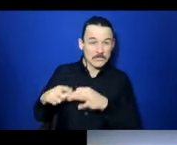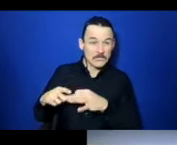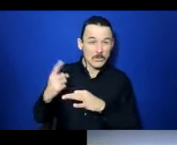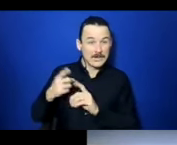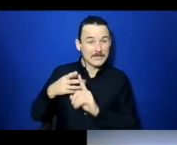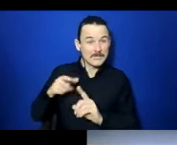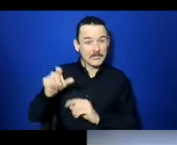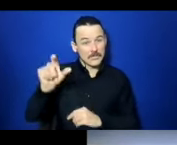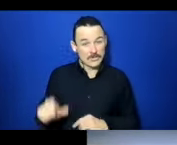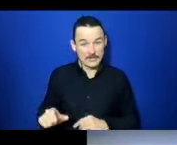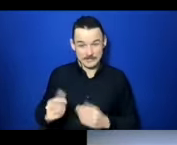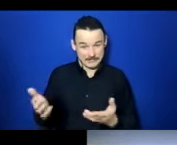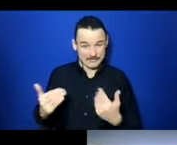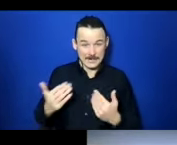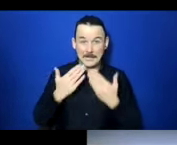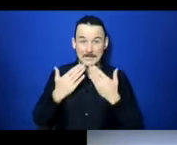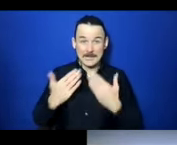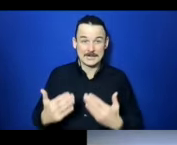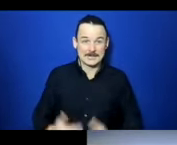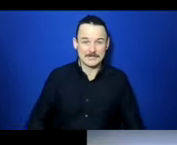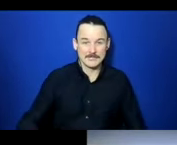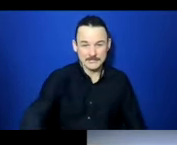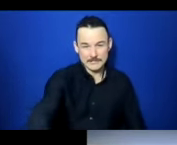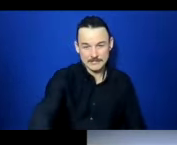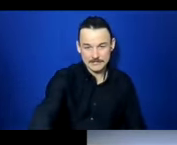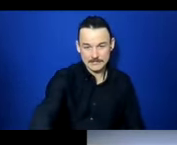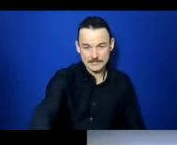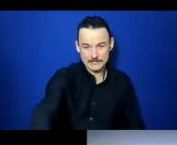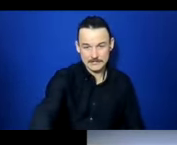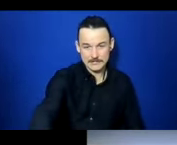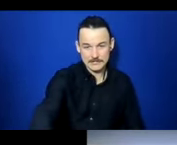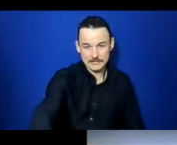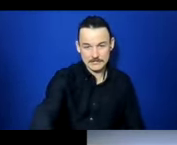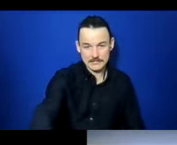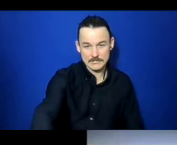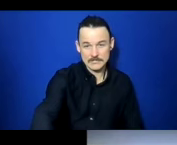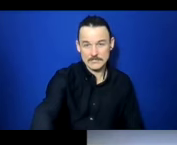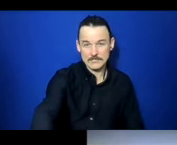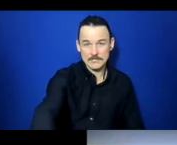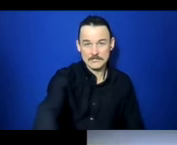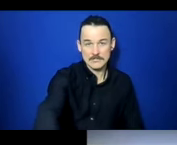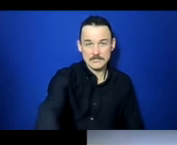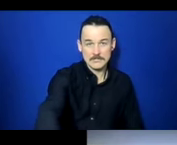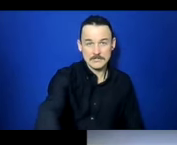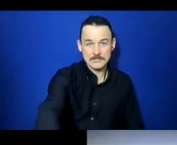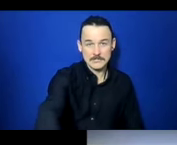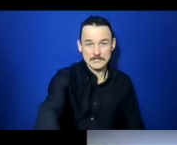people submit some questions already. Also just a reminder to use our social media handles and they